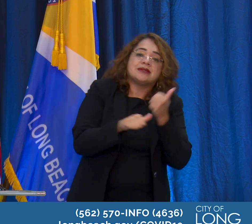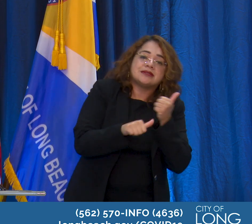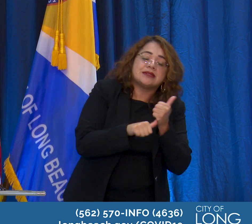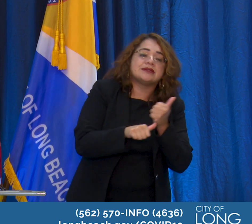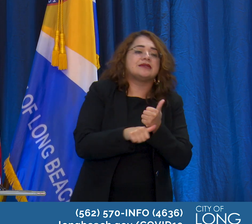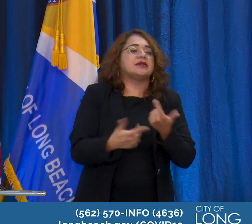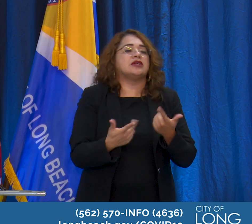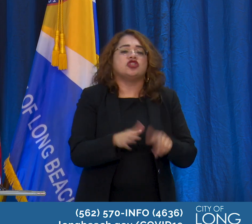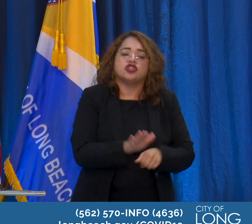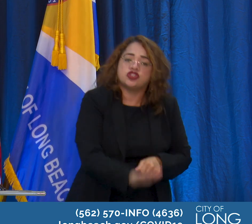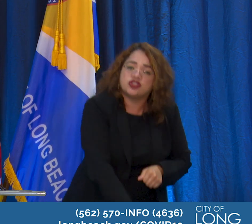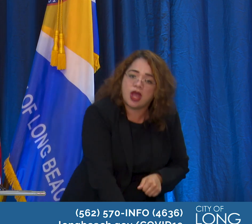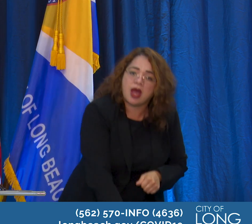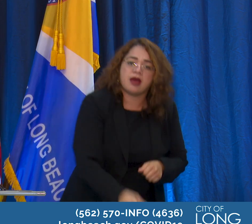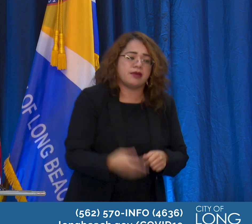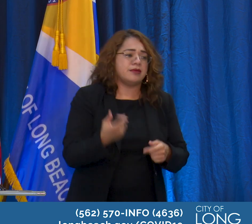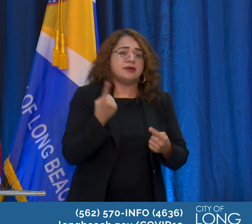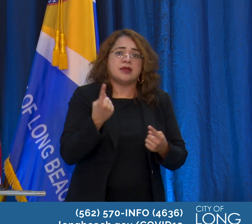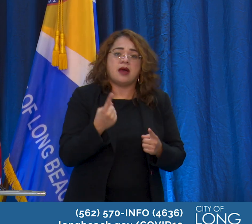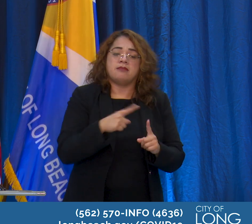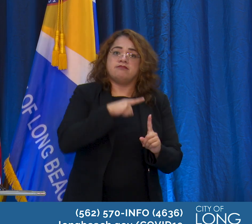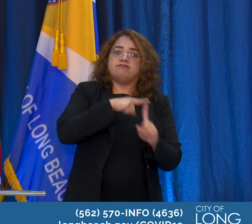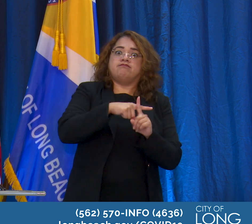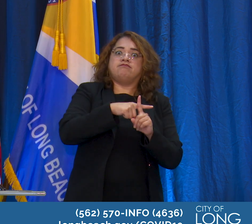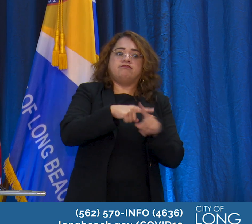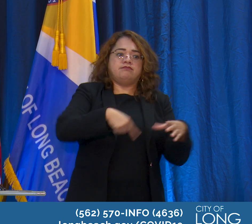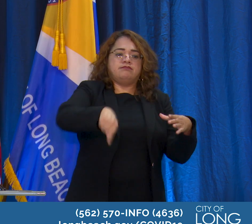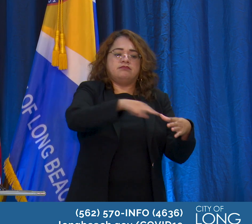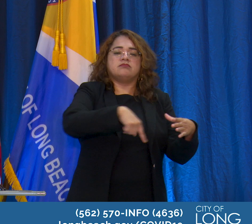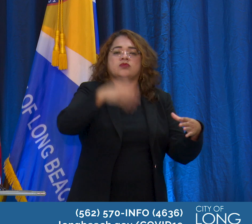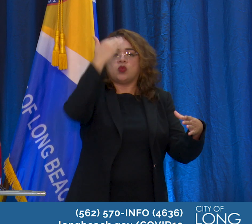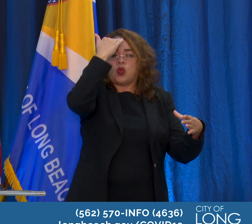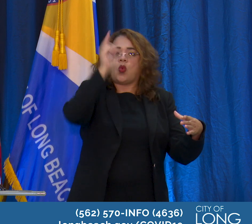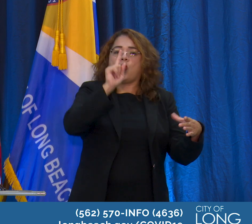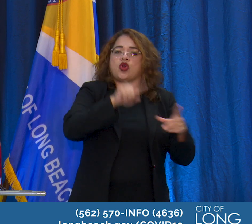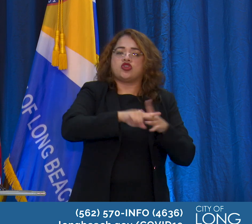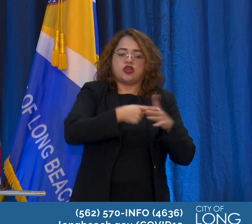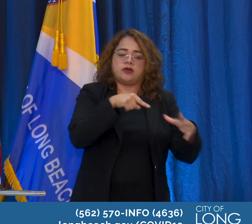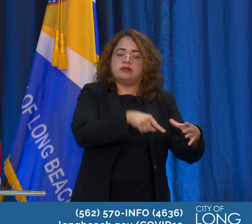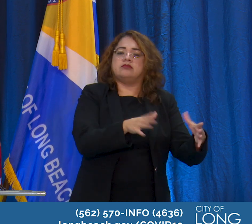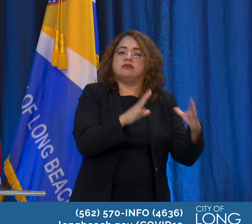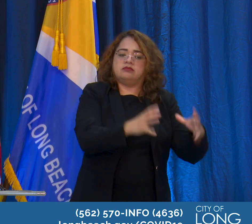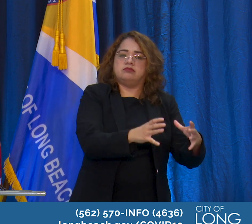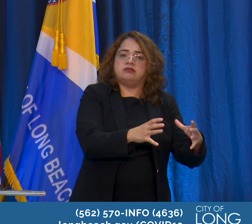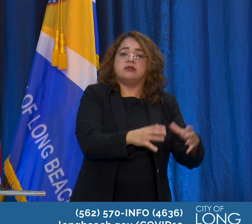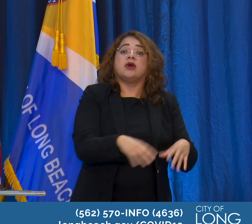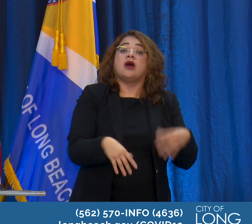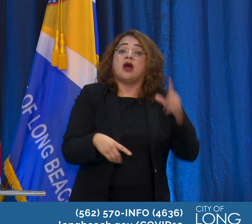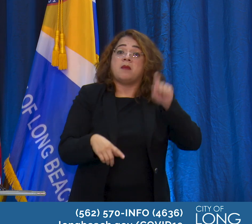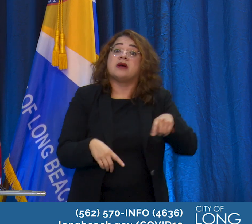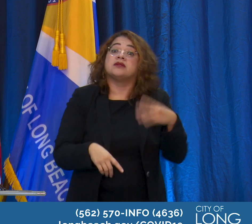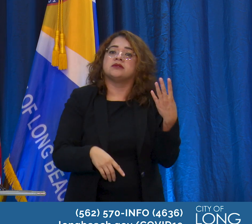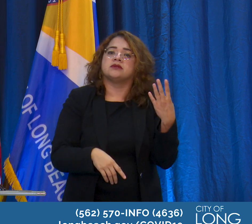Cohorts should be as small as possible and no more than 14 children or youth and 2 adult staff.